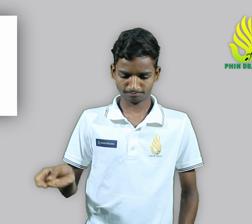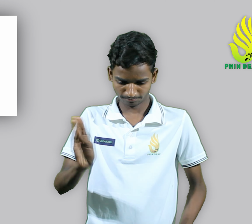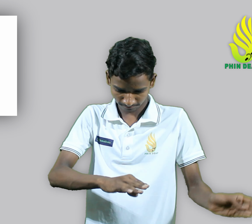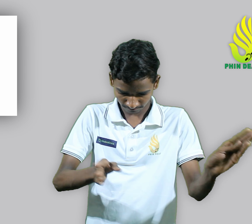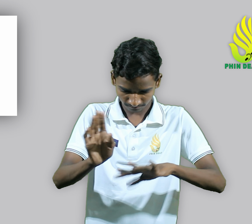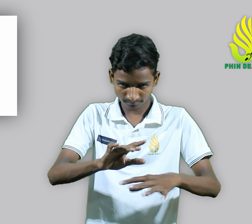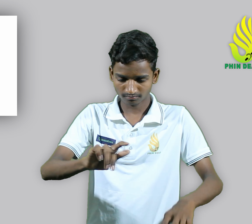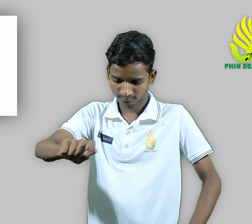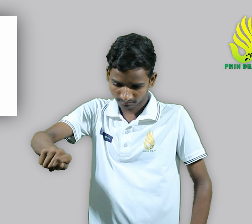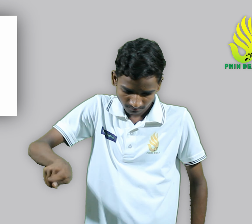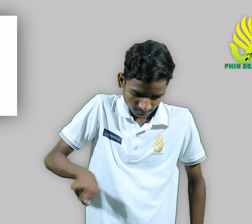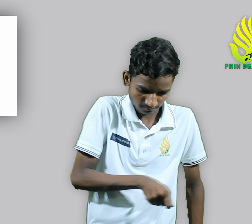Suitcase